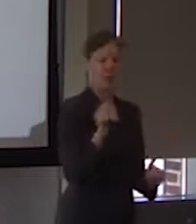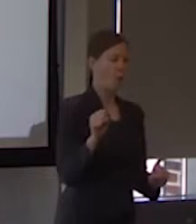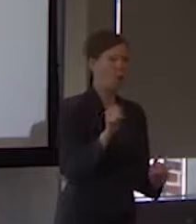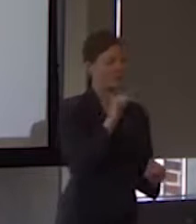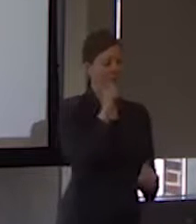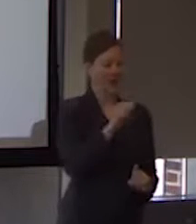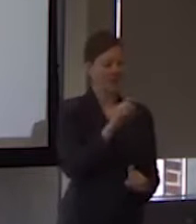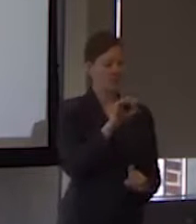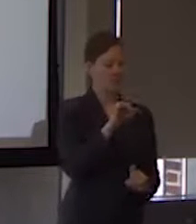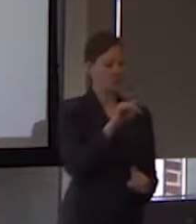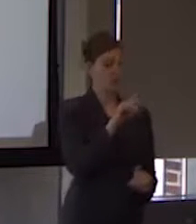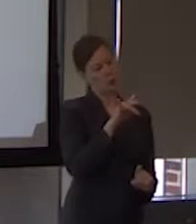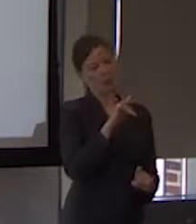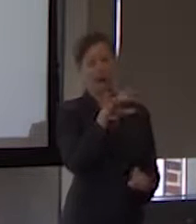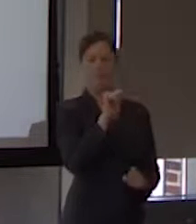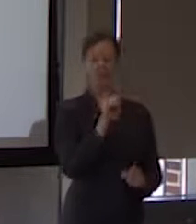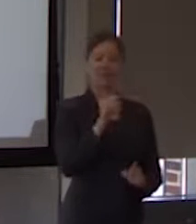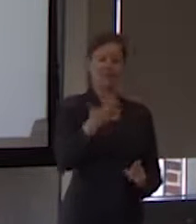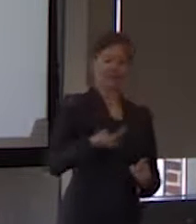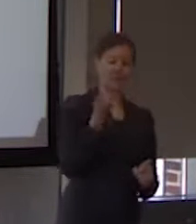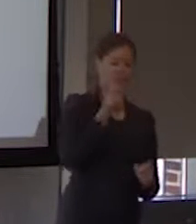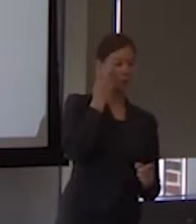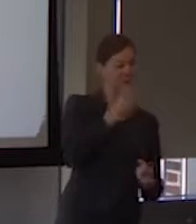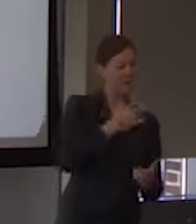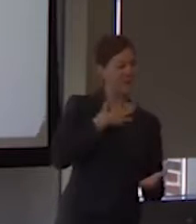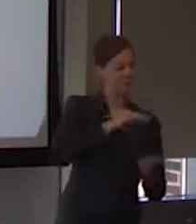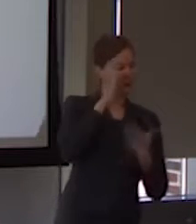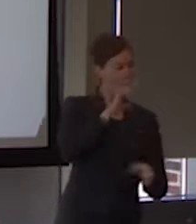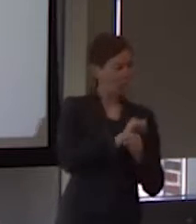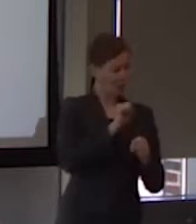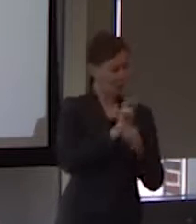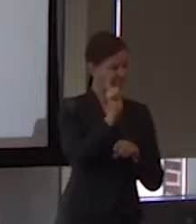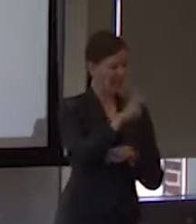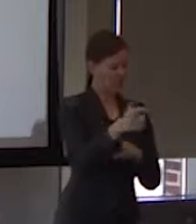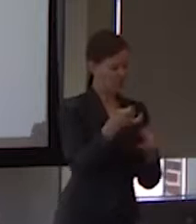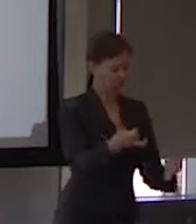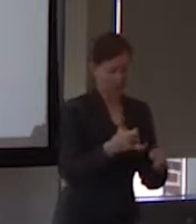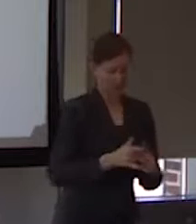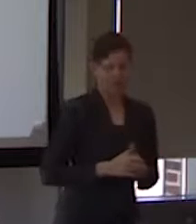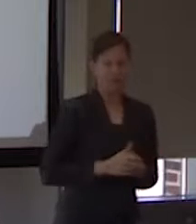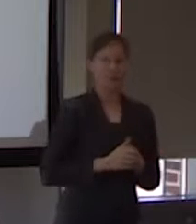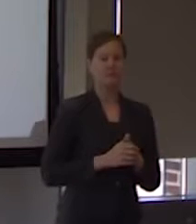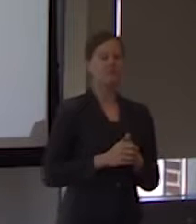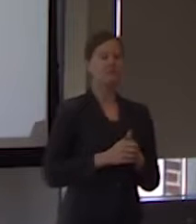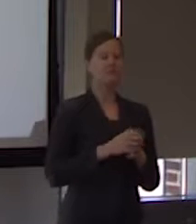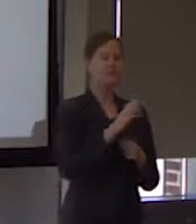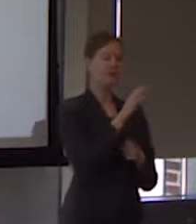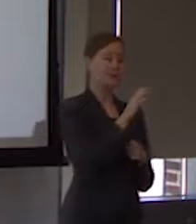And so I invite you to come see my student work later today as a sparkler for ideas to be enabled in our world,